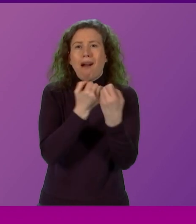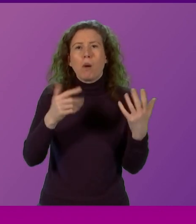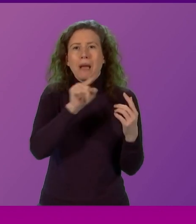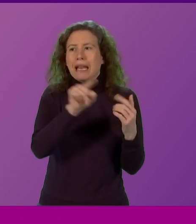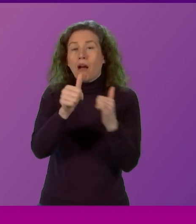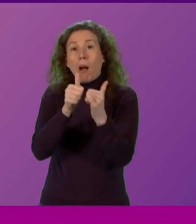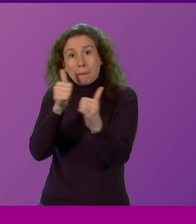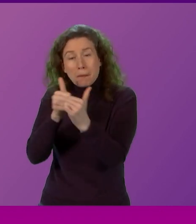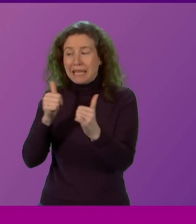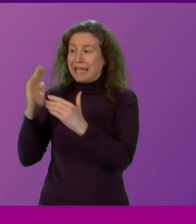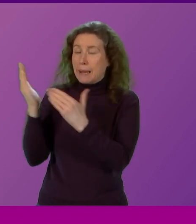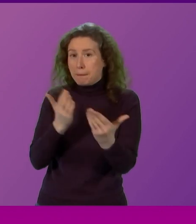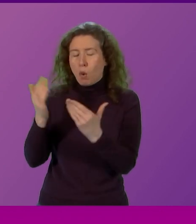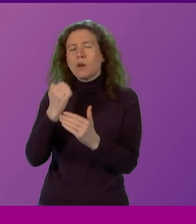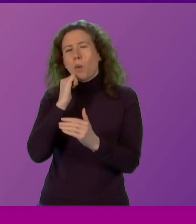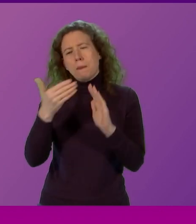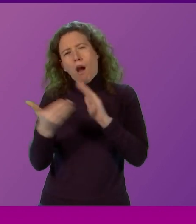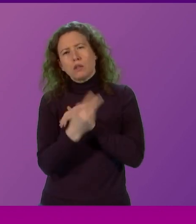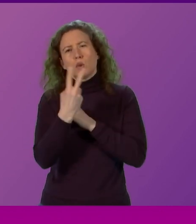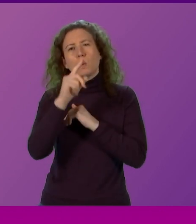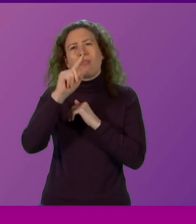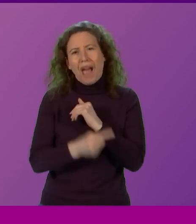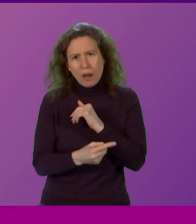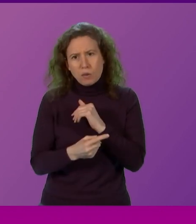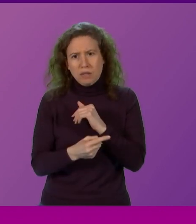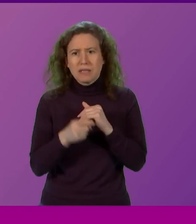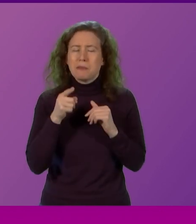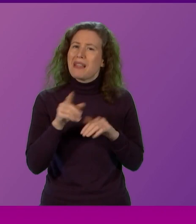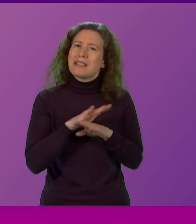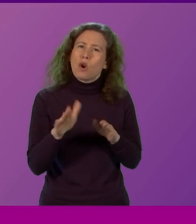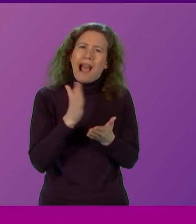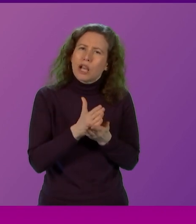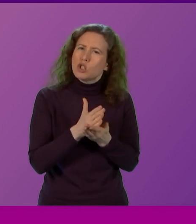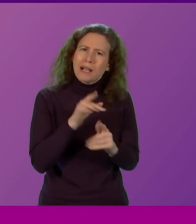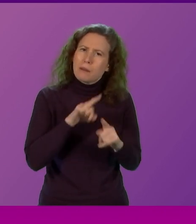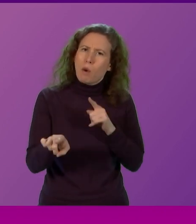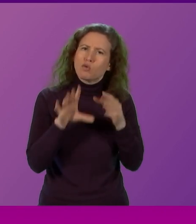and importers will be less than 2,000. However, that is not actually the most relevant statistic.